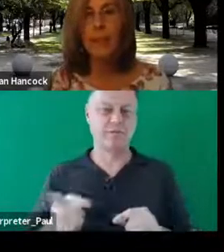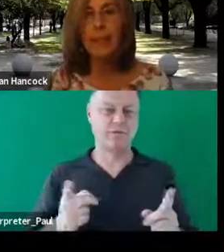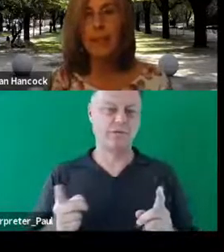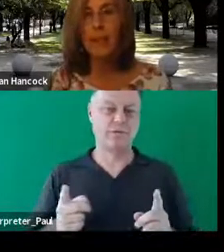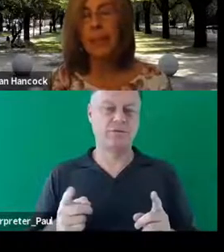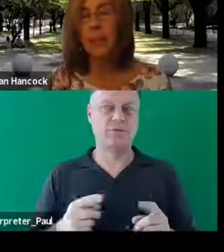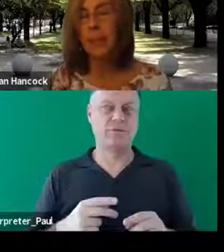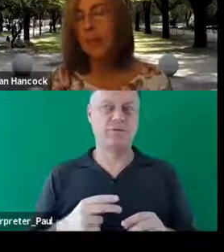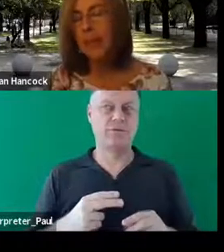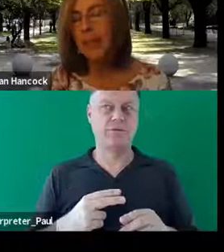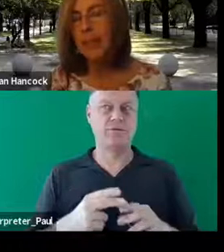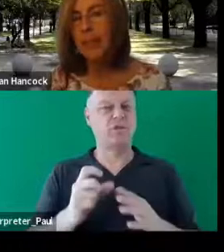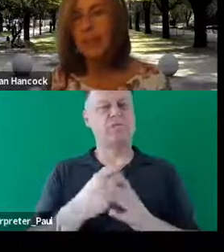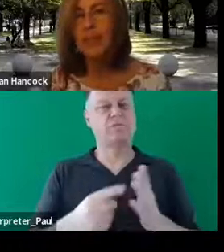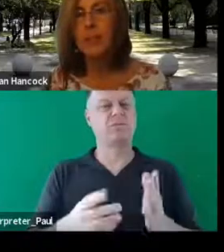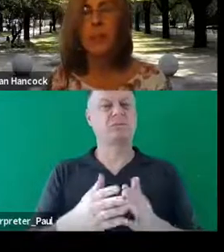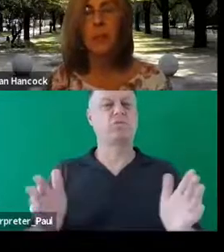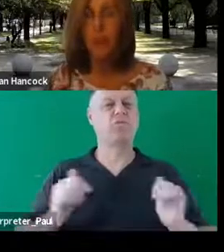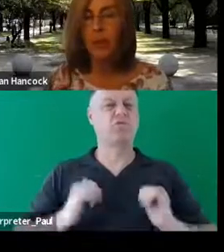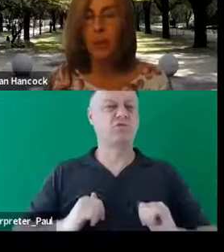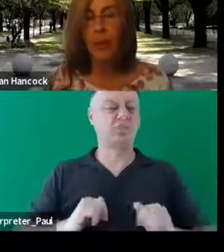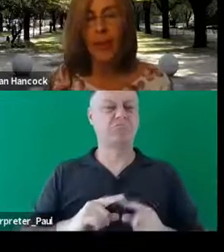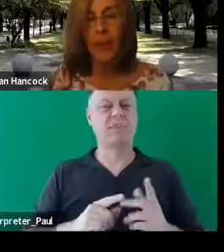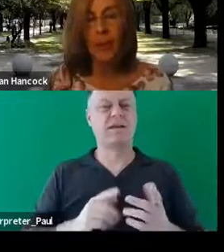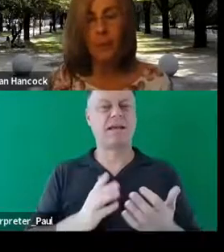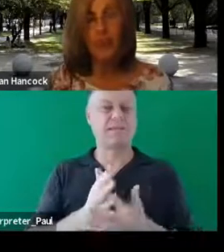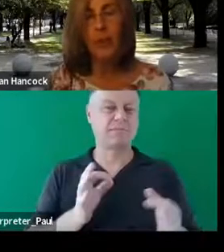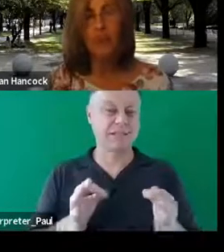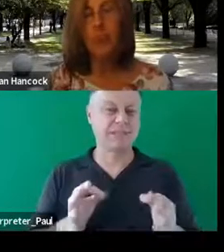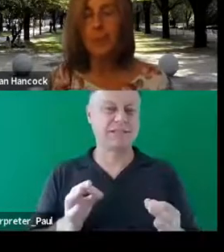in disability and the implementation of access plans where we include that knowledge as well.